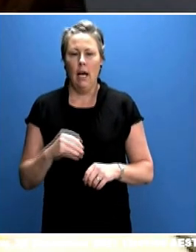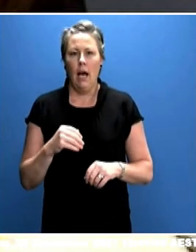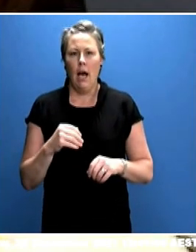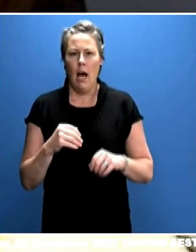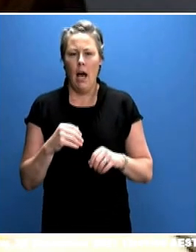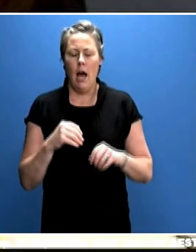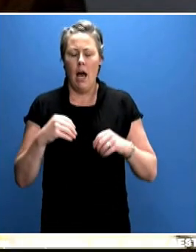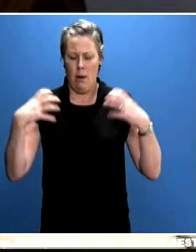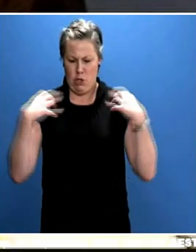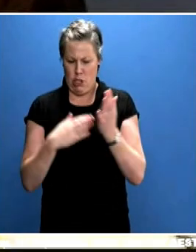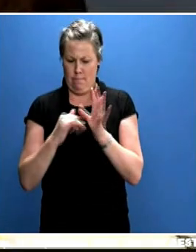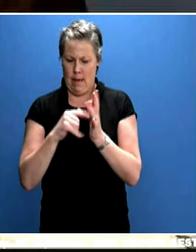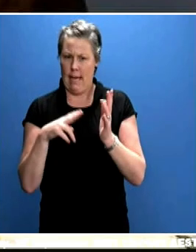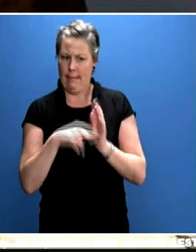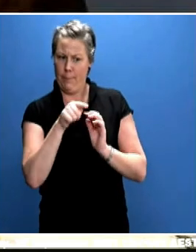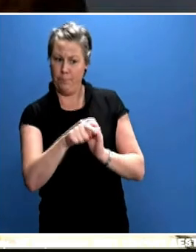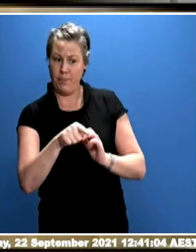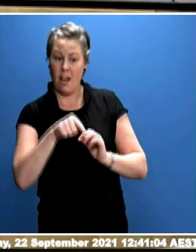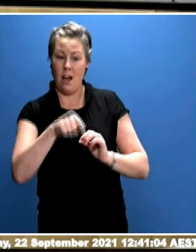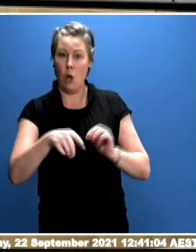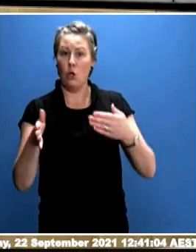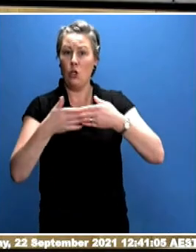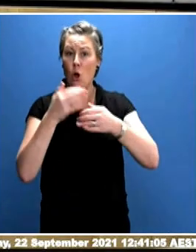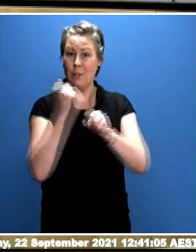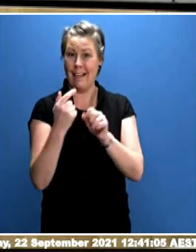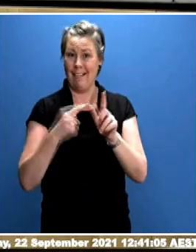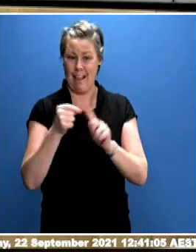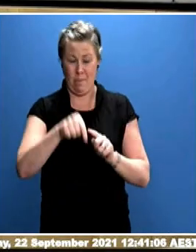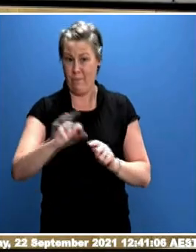Agreement is the first time that all States and Territories are now parties